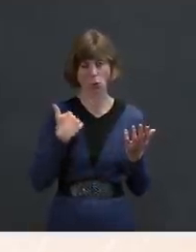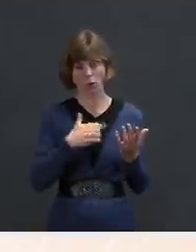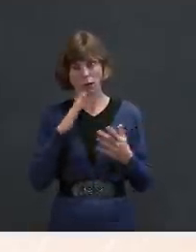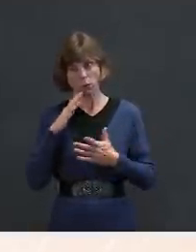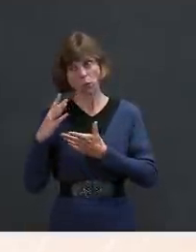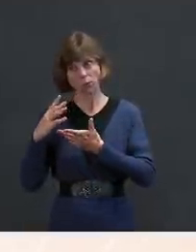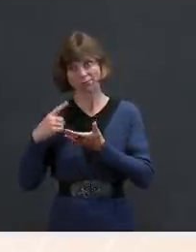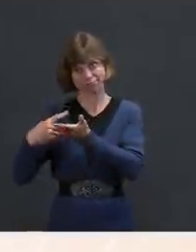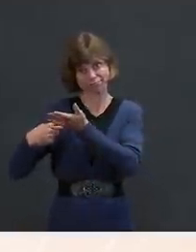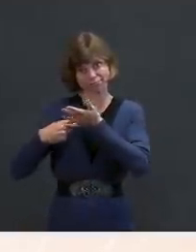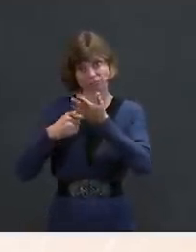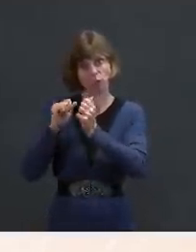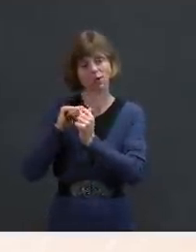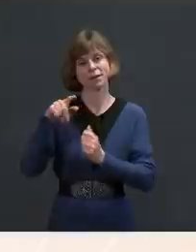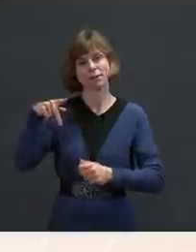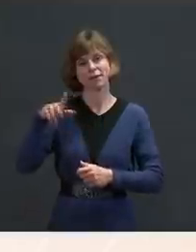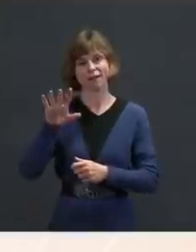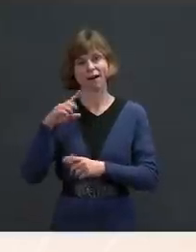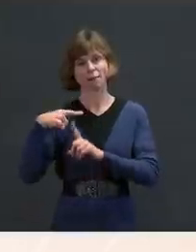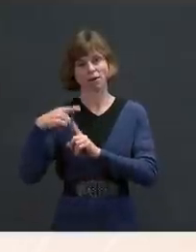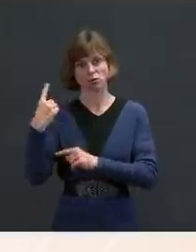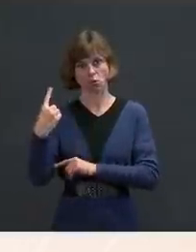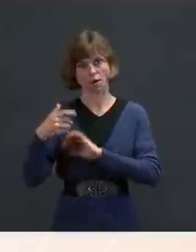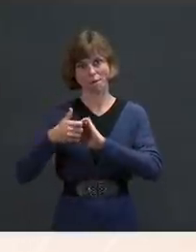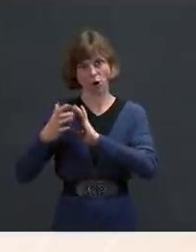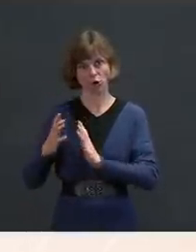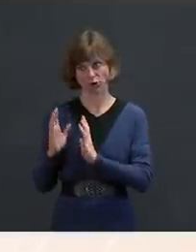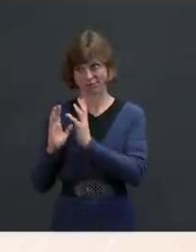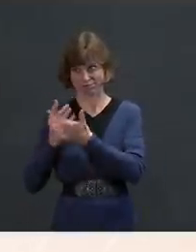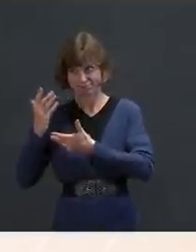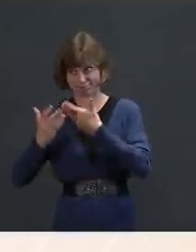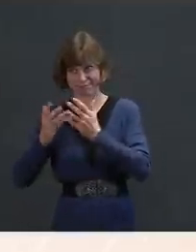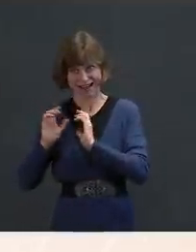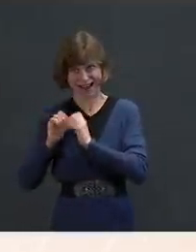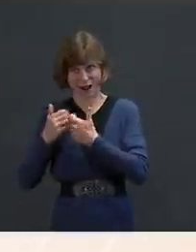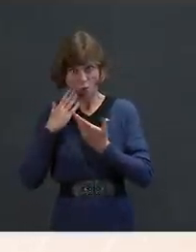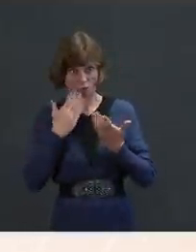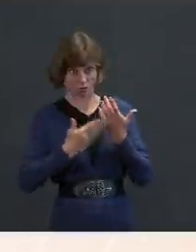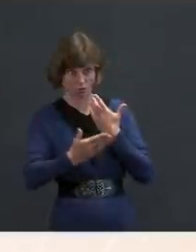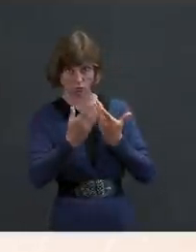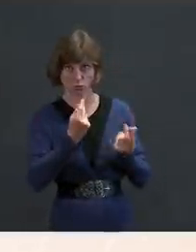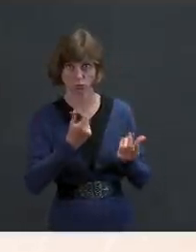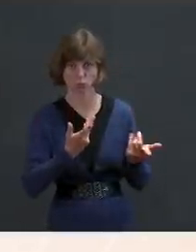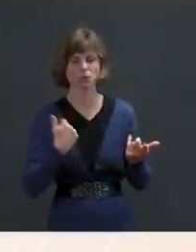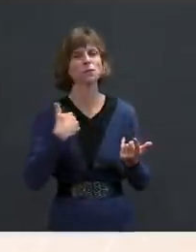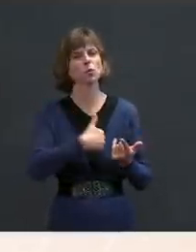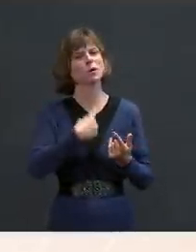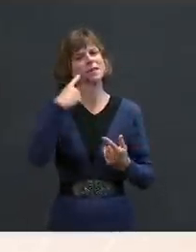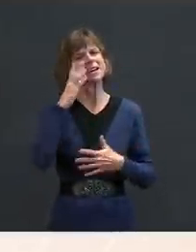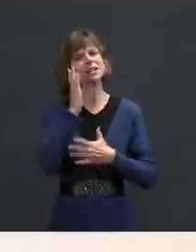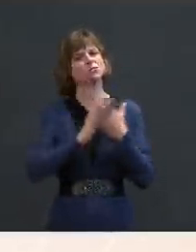with our P5+1 partners on the best way forward. We do view this, though, as a part of a diplomatic process